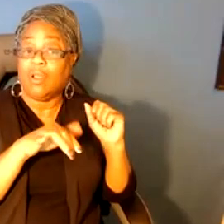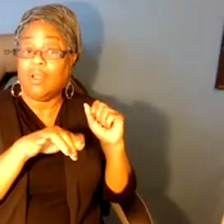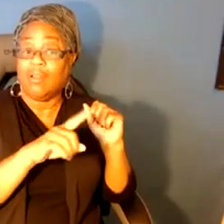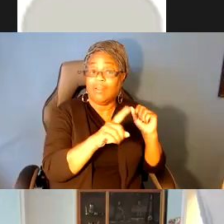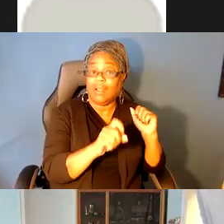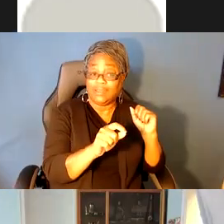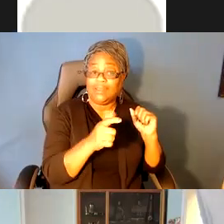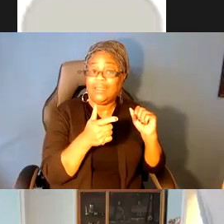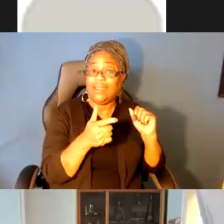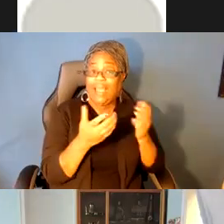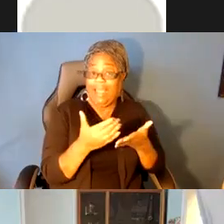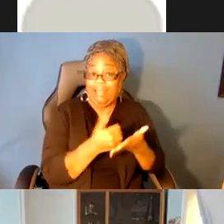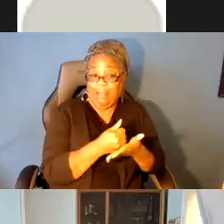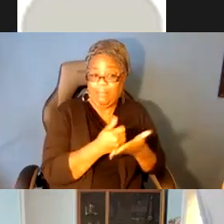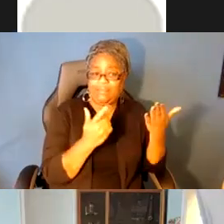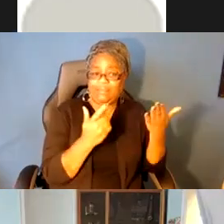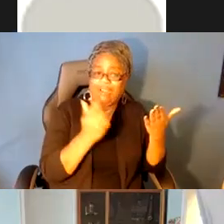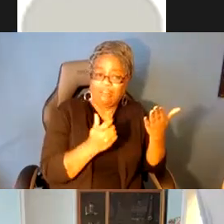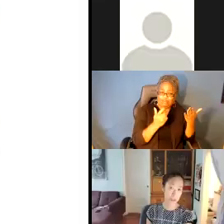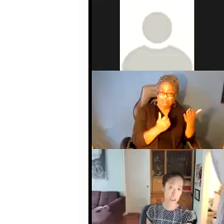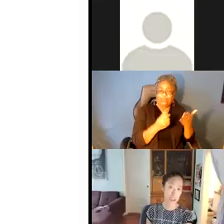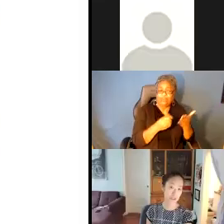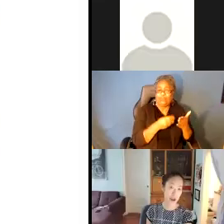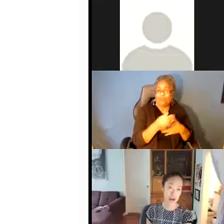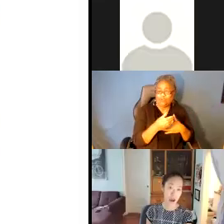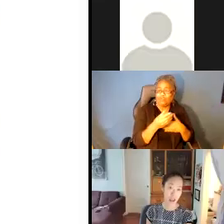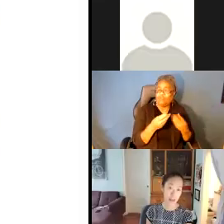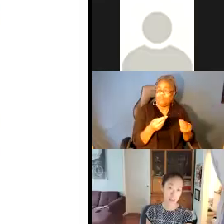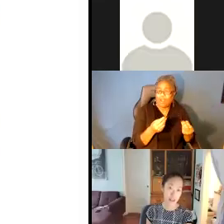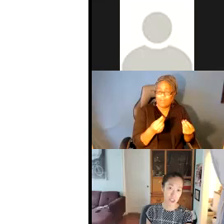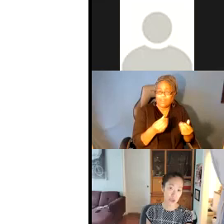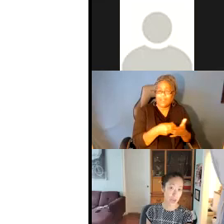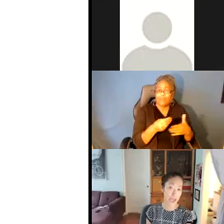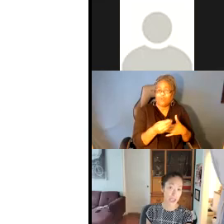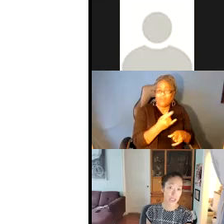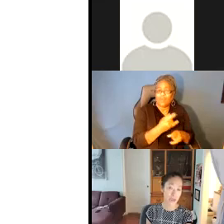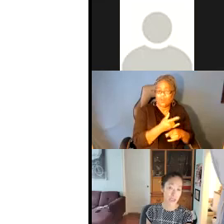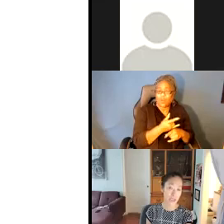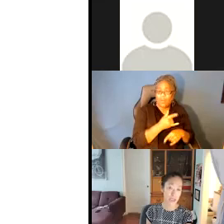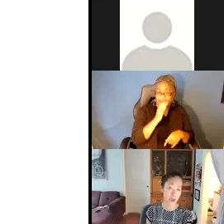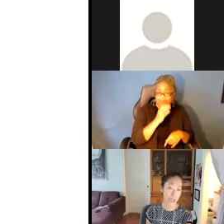the purchase of real estate property, the purchase of alcoholic beverages or any associated costs